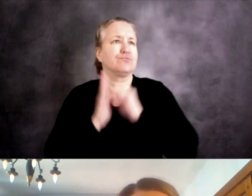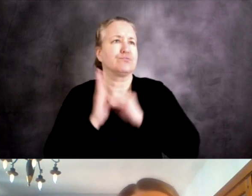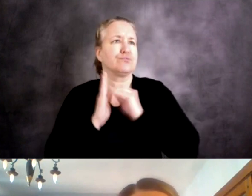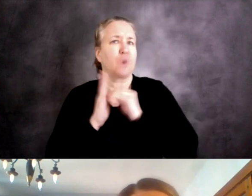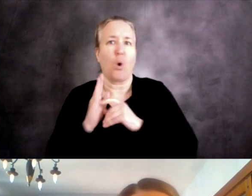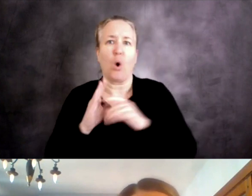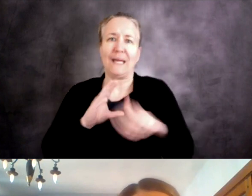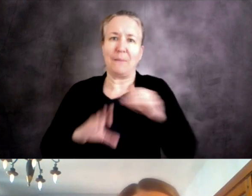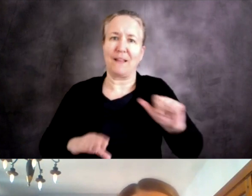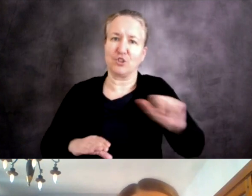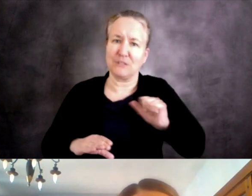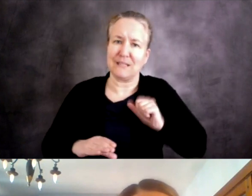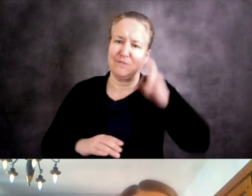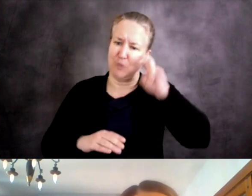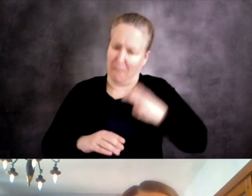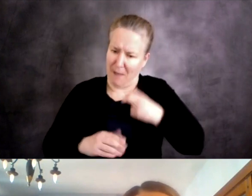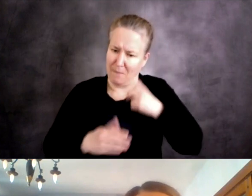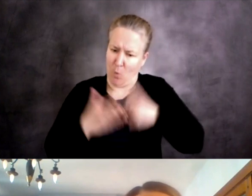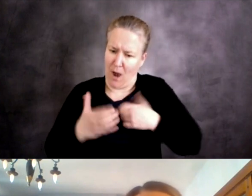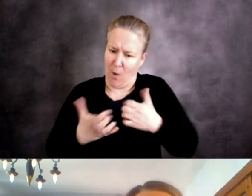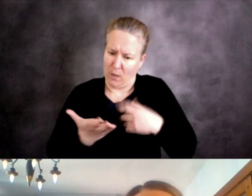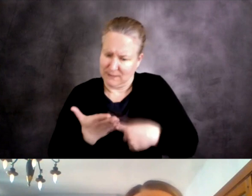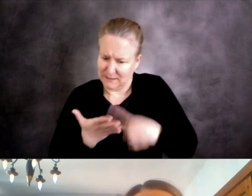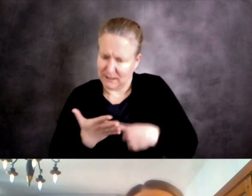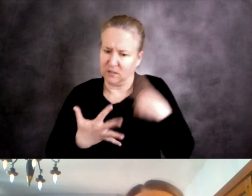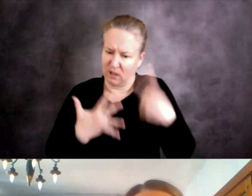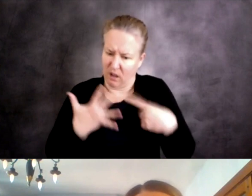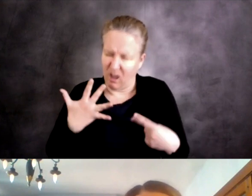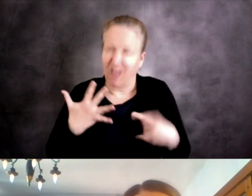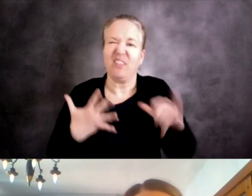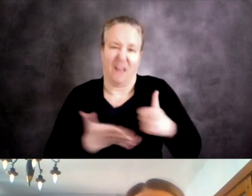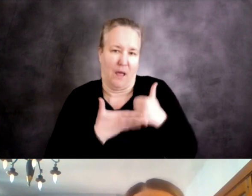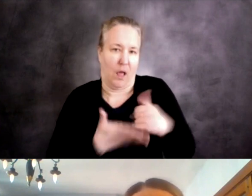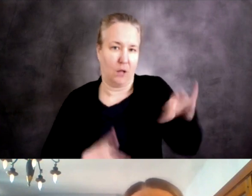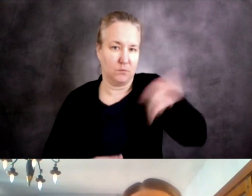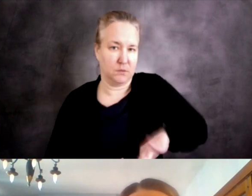to remind yourself of things you want to do, all helps because that emotional piece can get them.